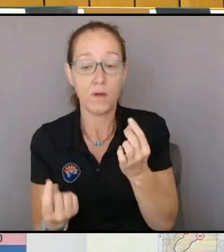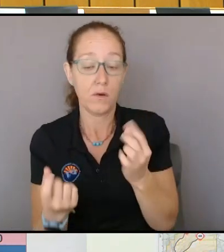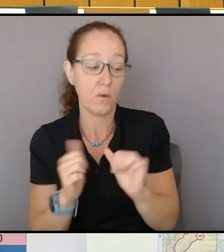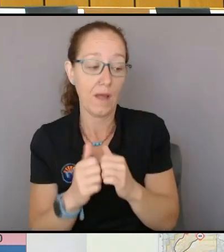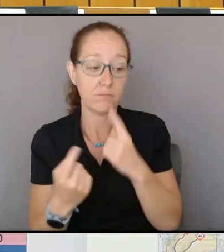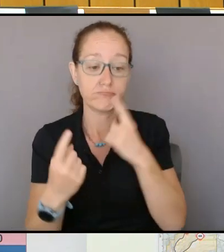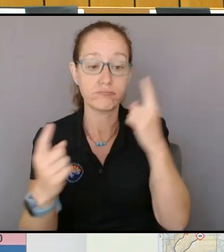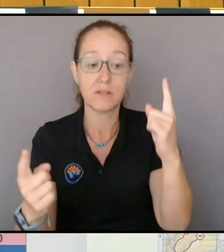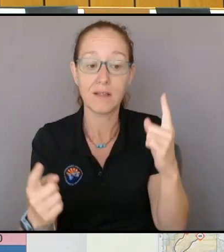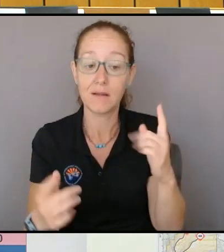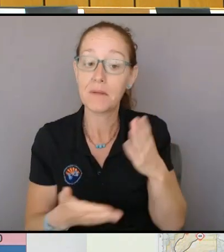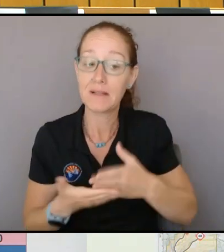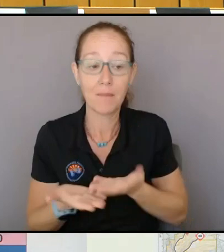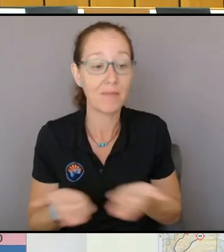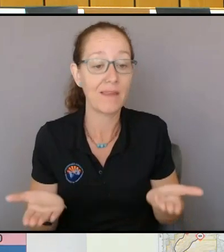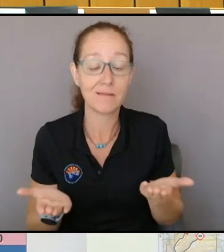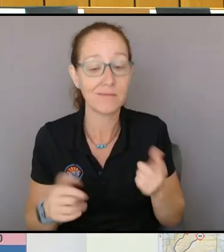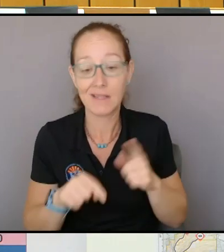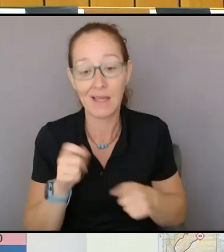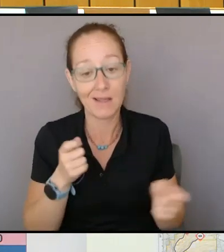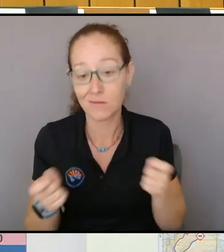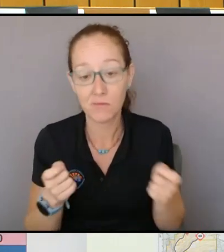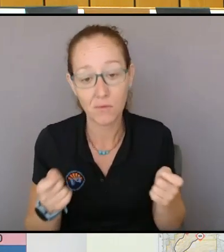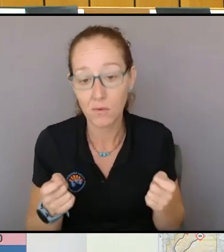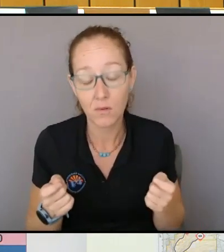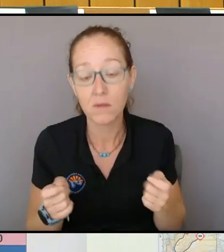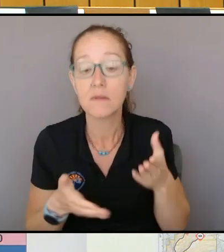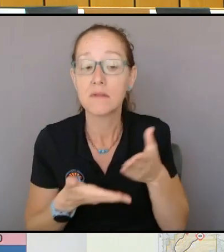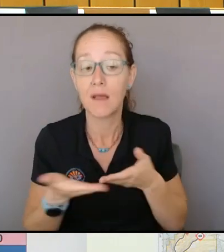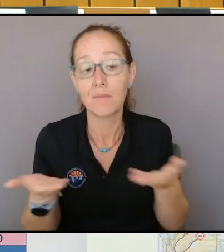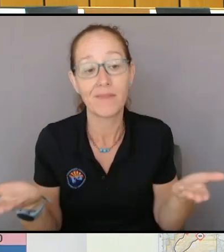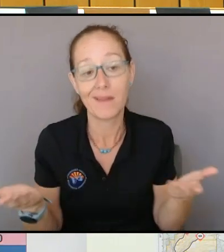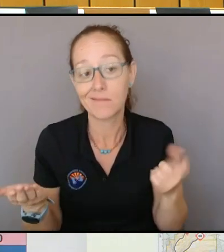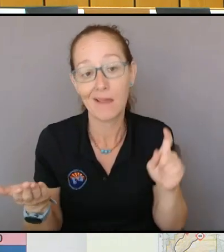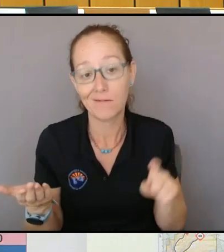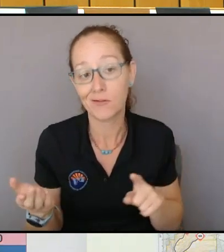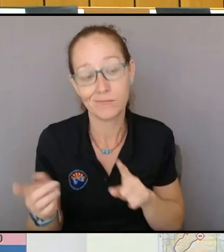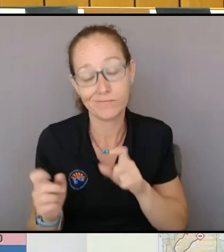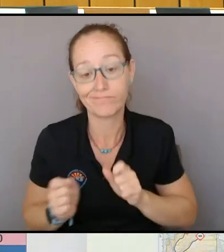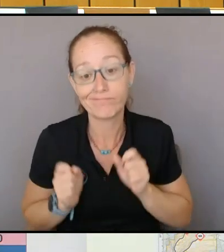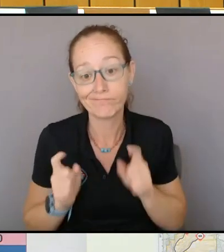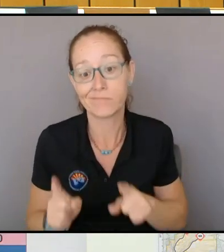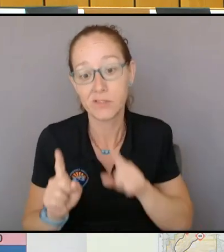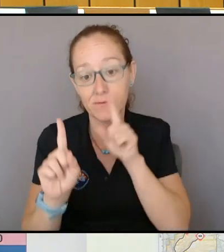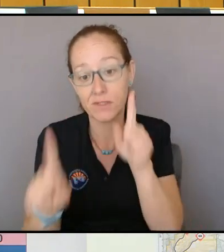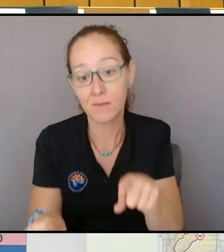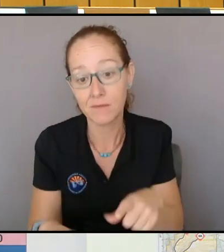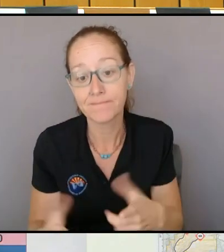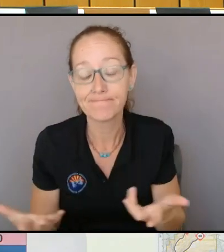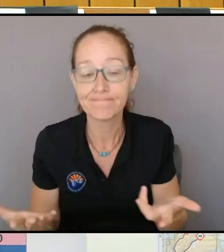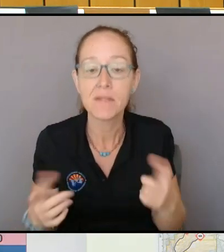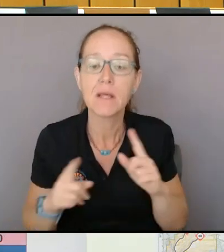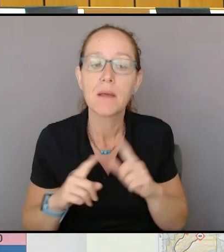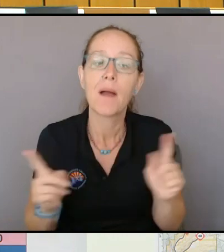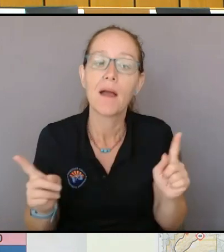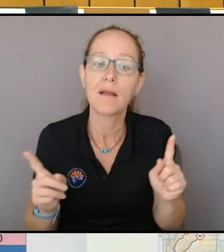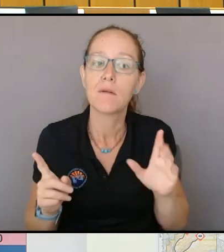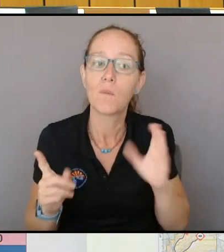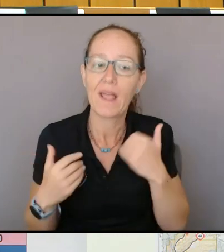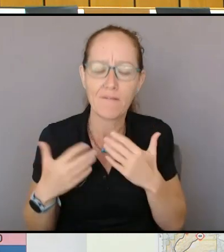to. But it it is a closely coordinated plan that I know will be well executed within every bit of their ability. So